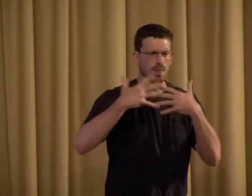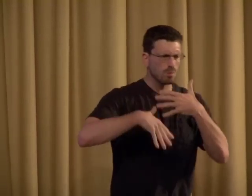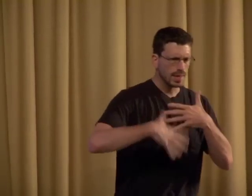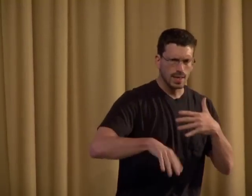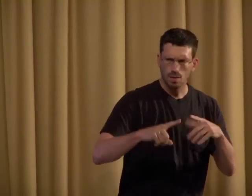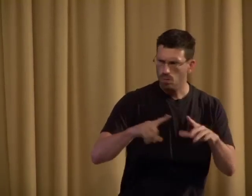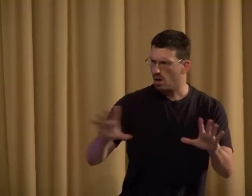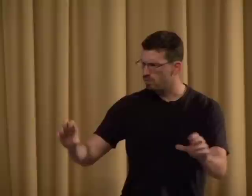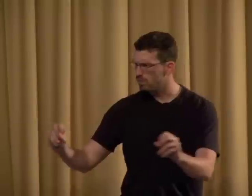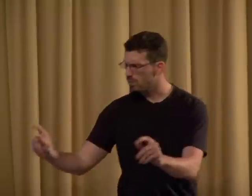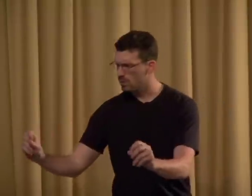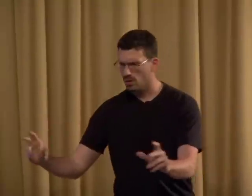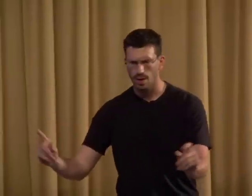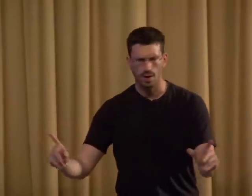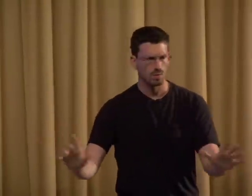We checked ourselves and each other. A lot of us were bleeding but other than that, we seemed to mainly be ok.